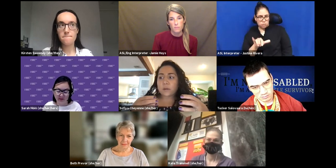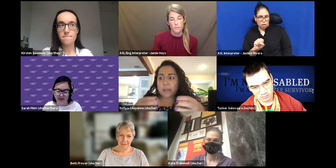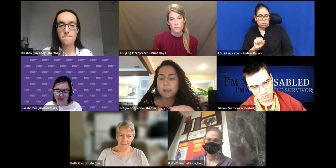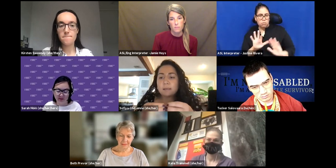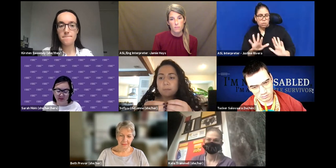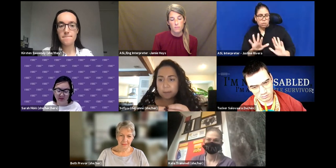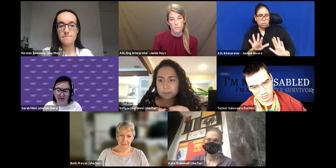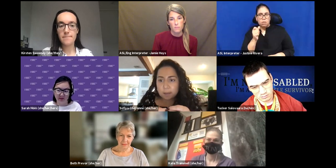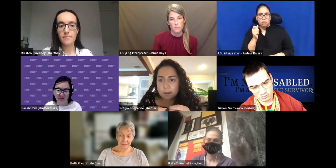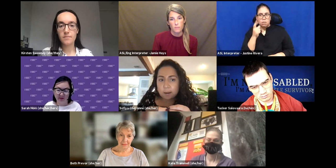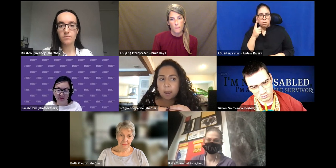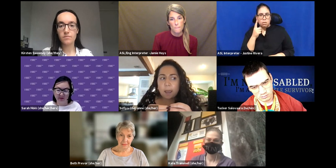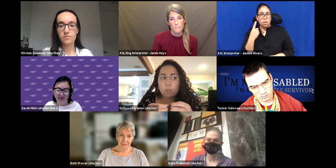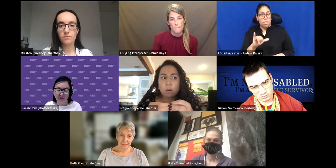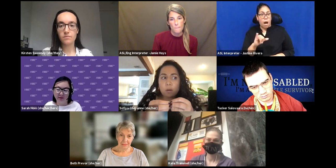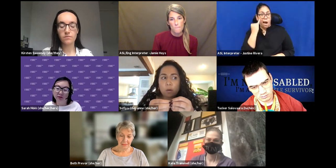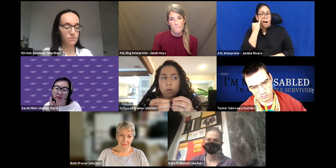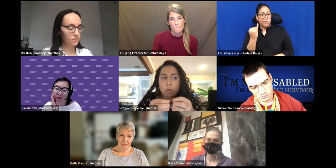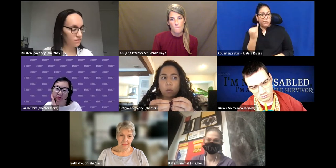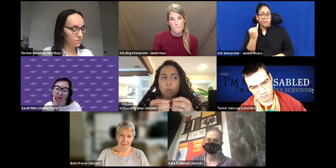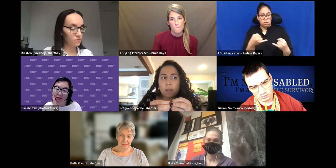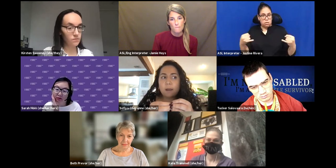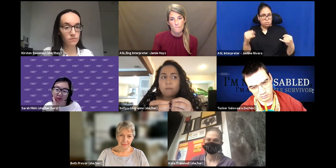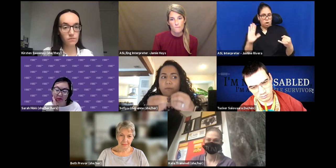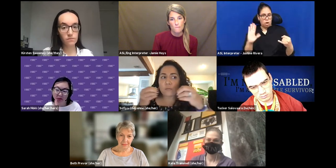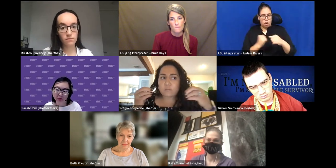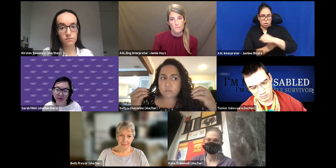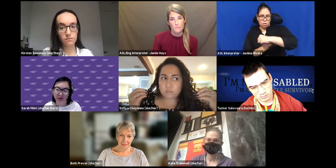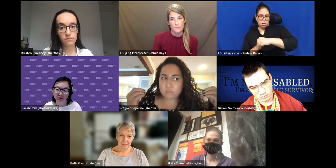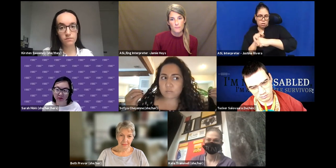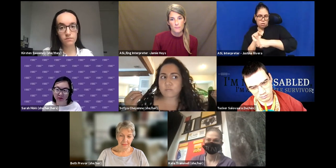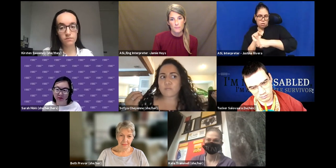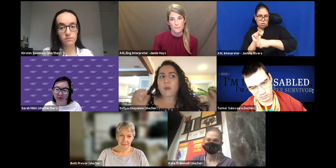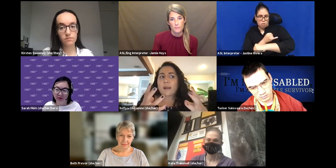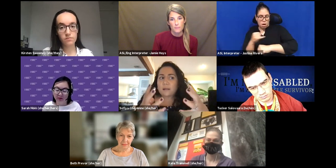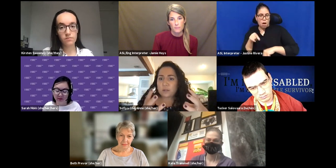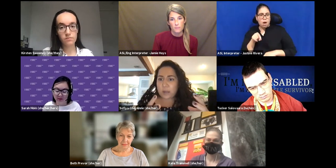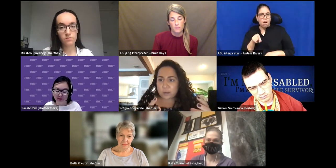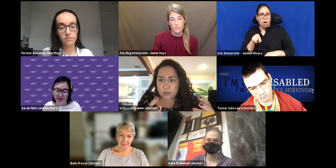we're taking the baseline, and we're kind of radically changing